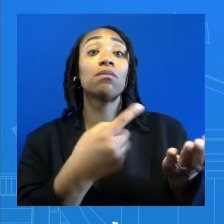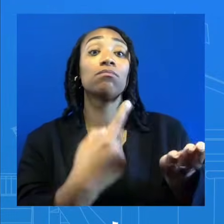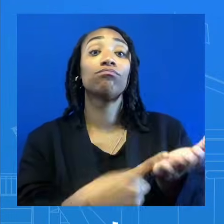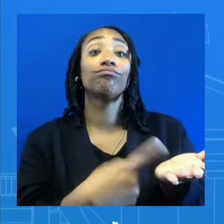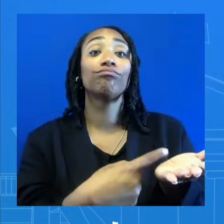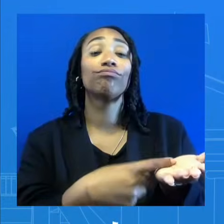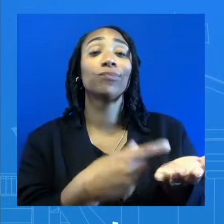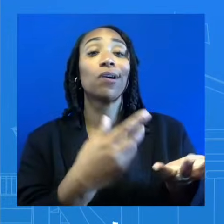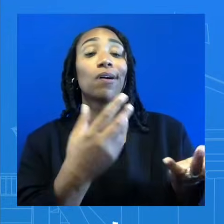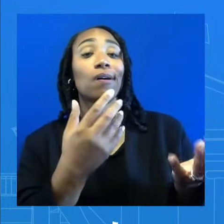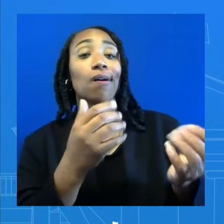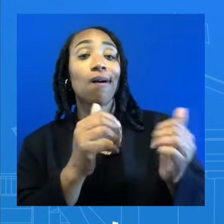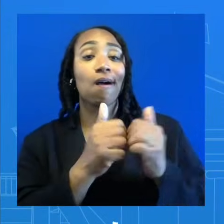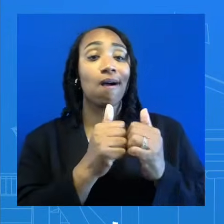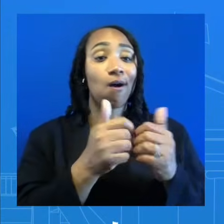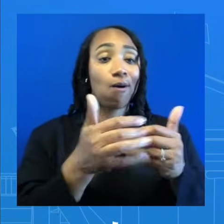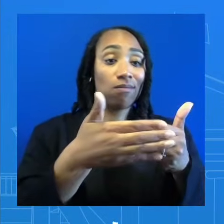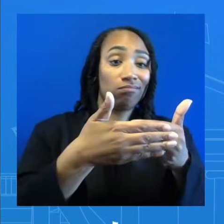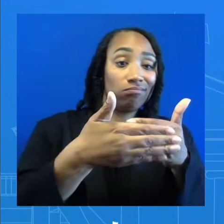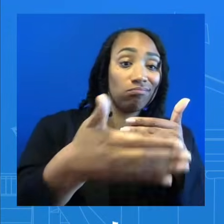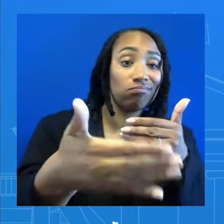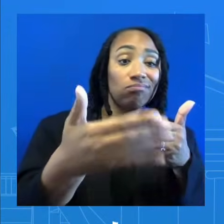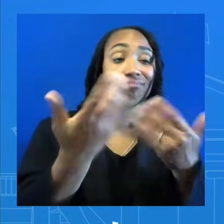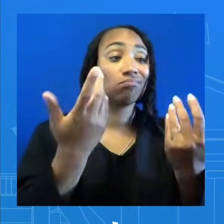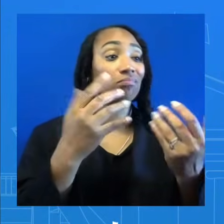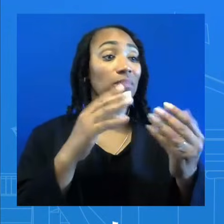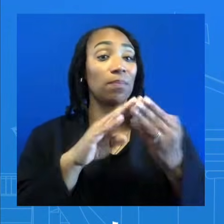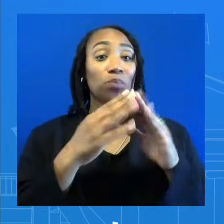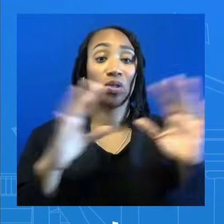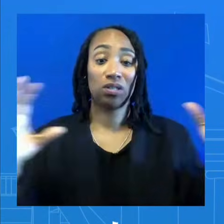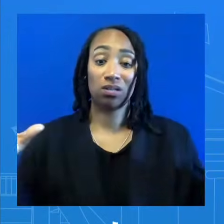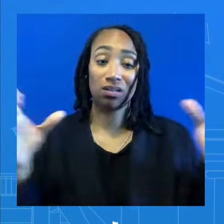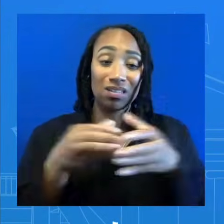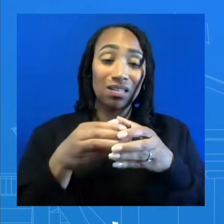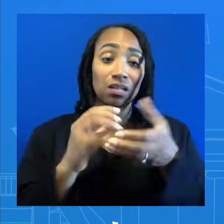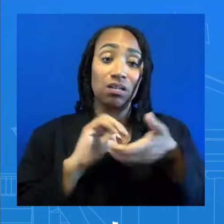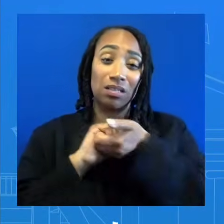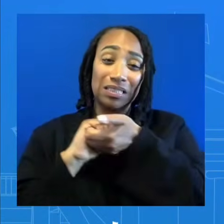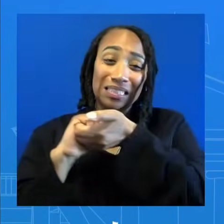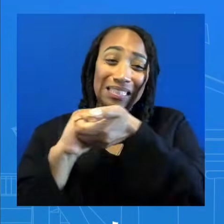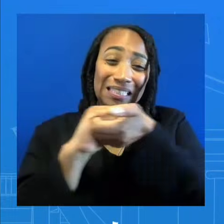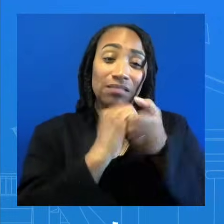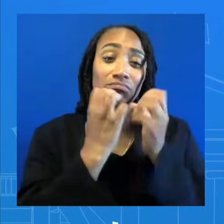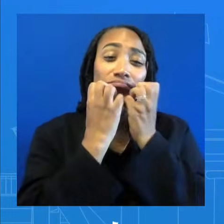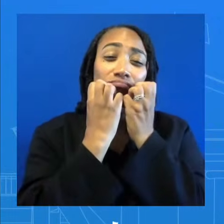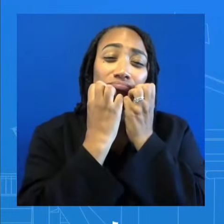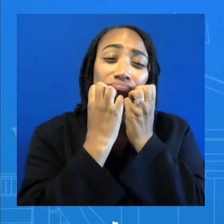Certainly, that's the President's commitment. I don't have anything to share right now at this moment, at the -- at this podium,